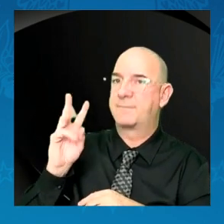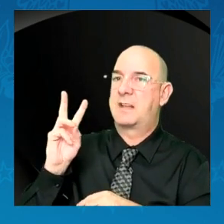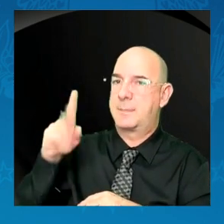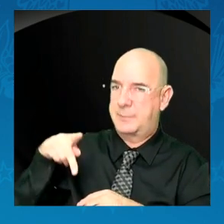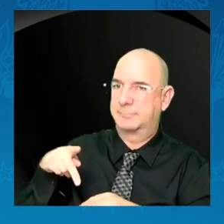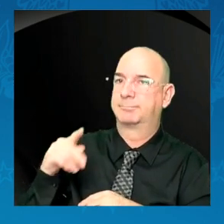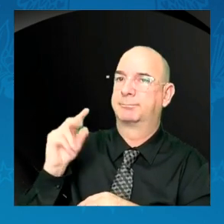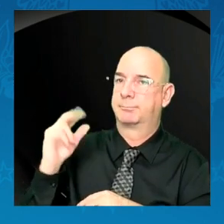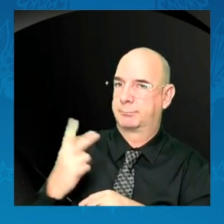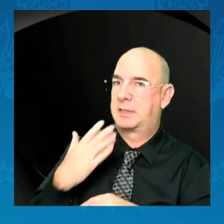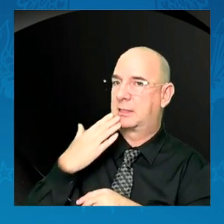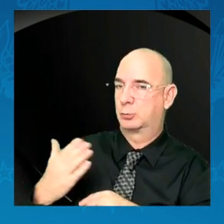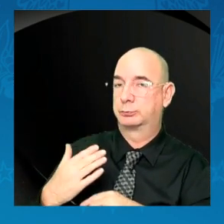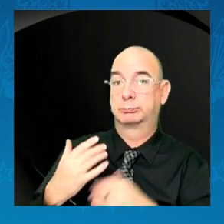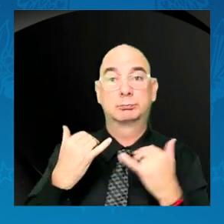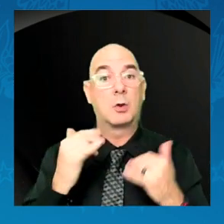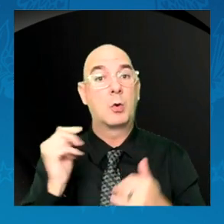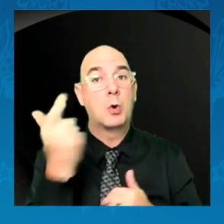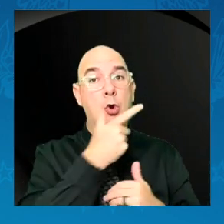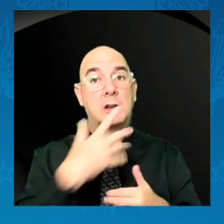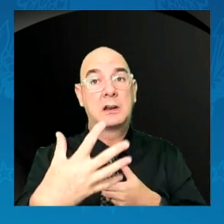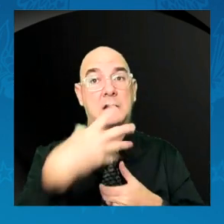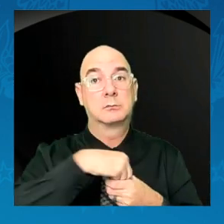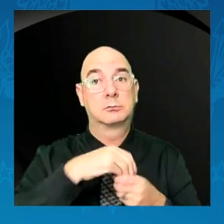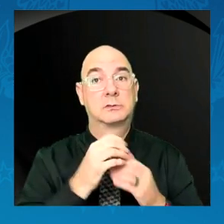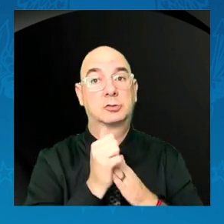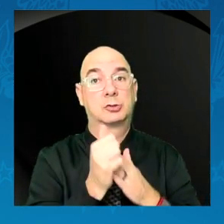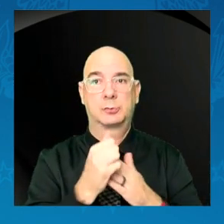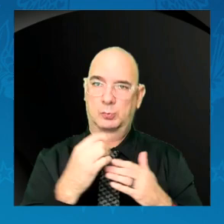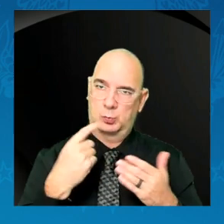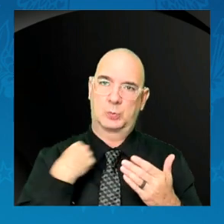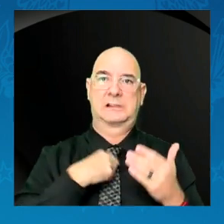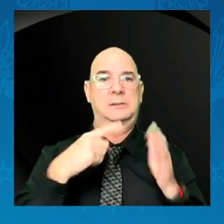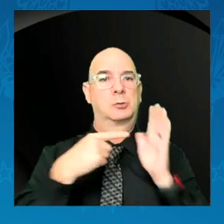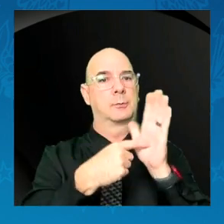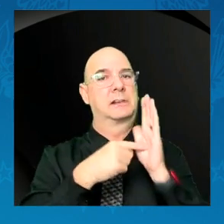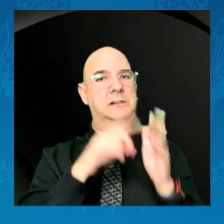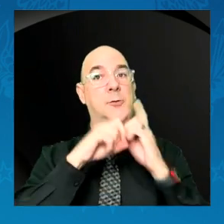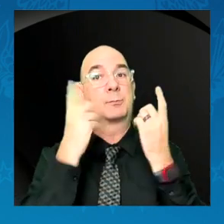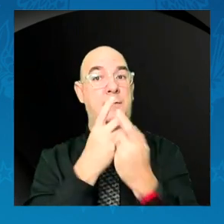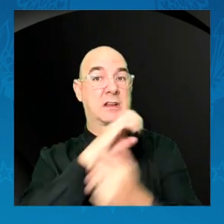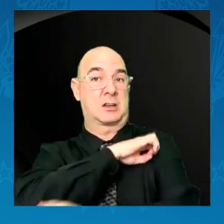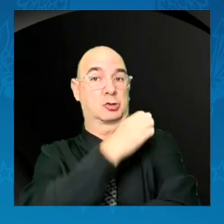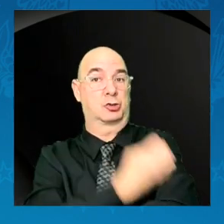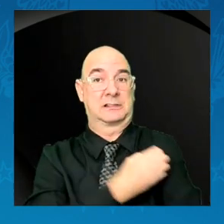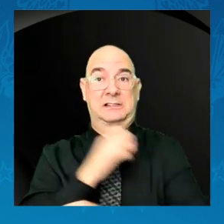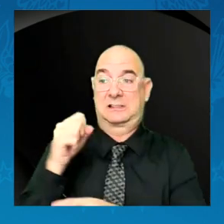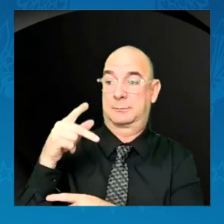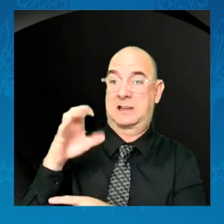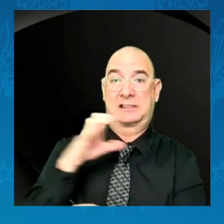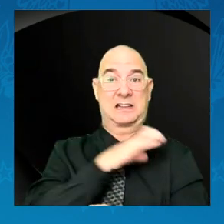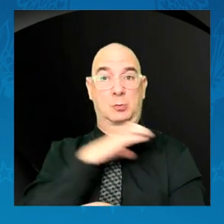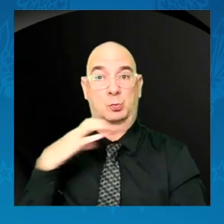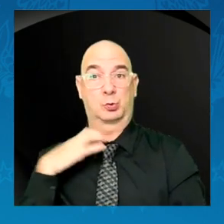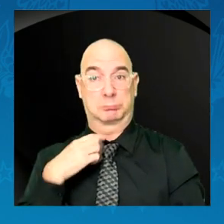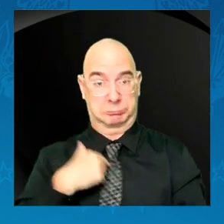on the National Space Council. First of all, Women of Energy has been working in the space science applications space